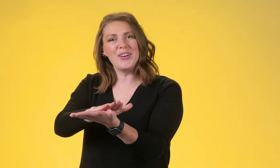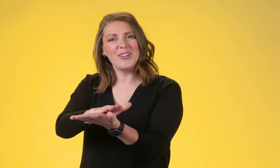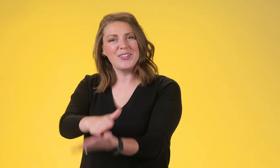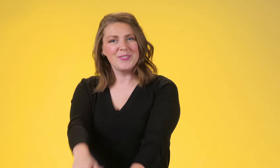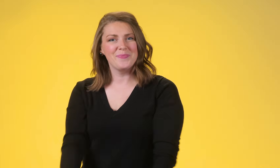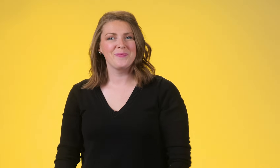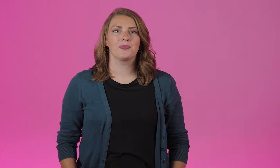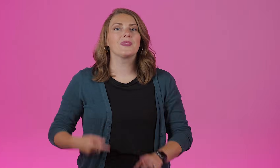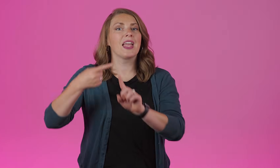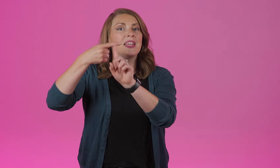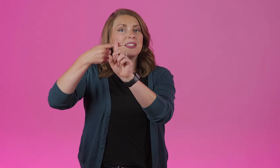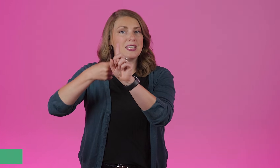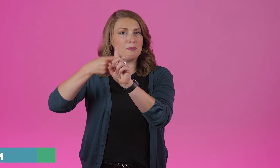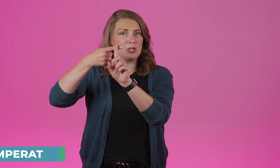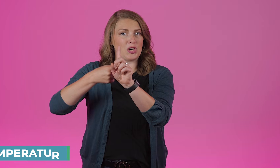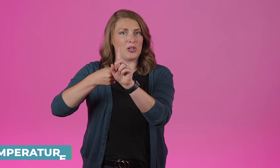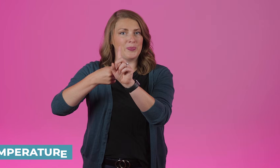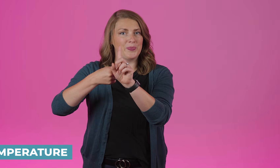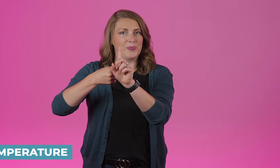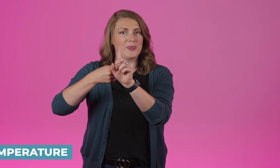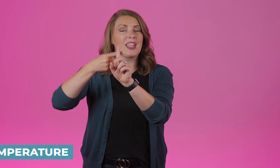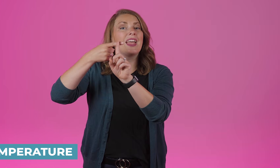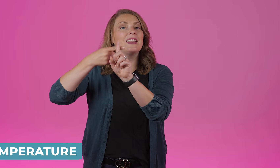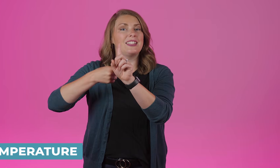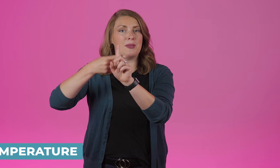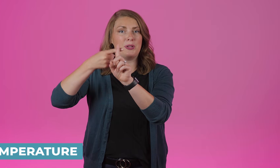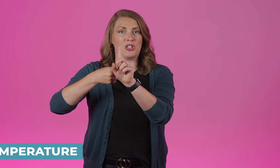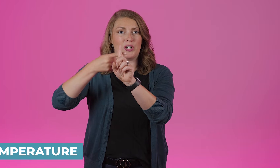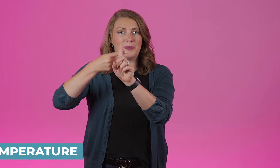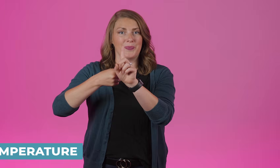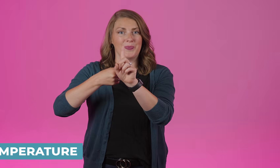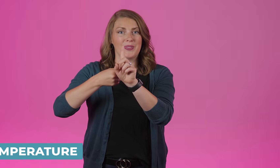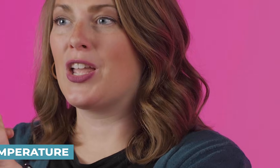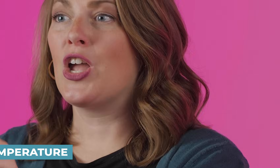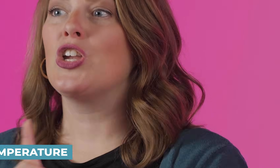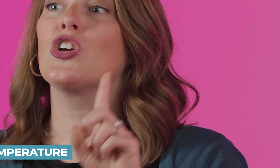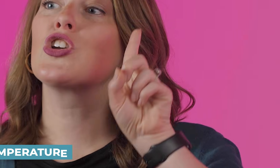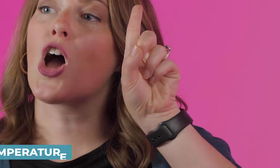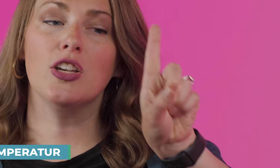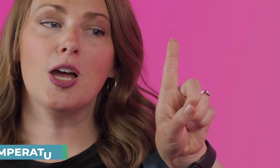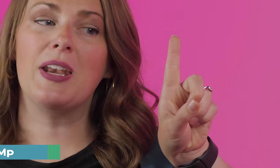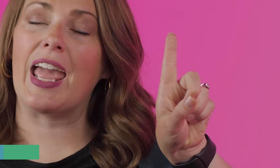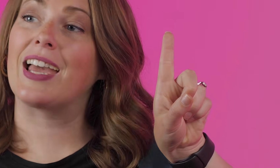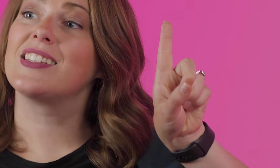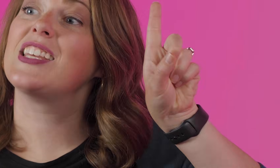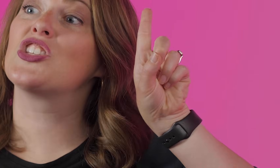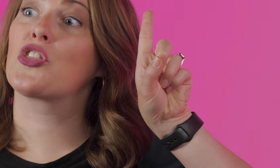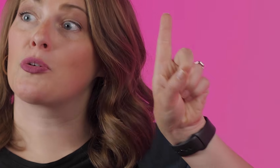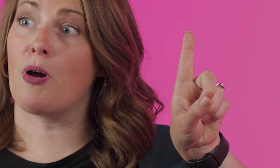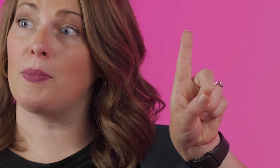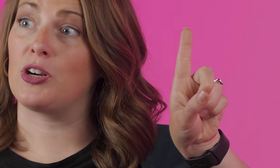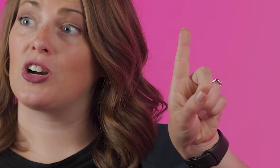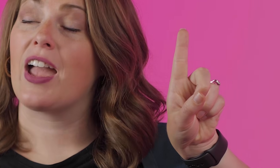'cook.' 'Temperature, temperature,' your non-dominant hand is the thermometer